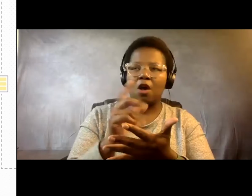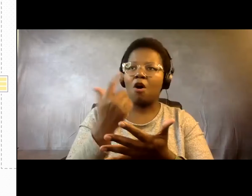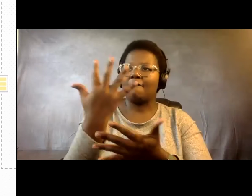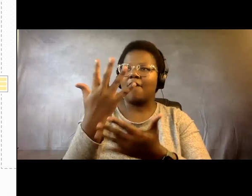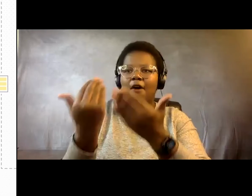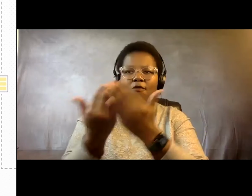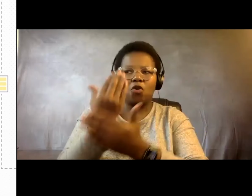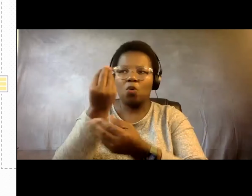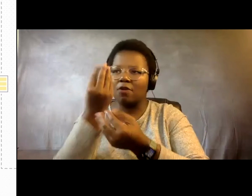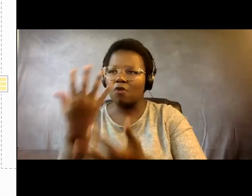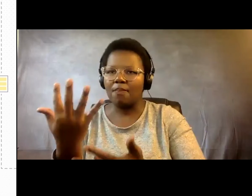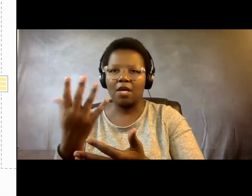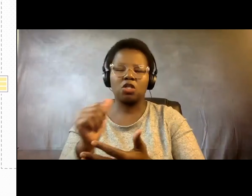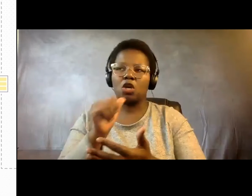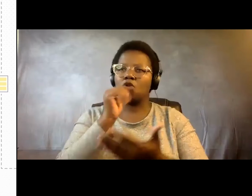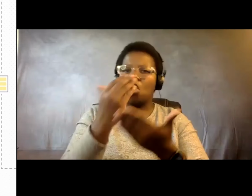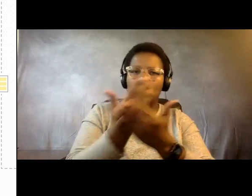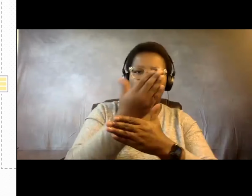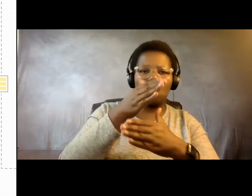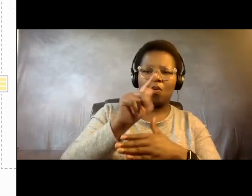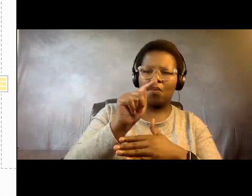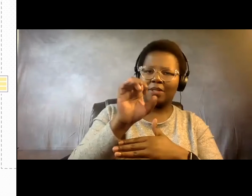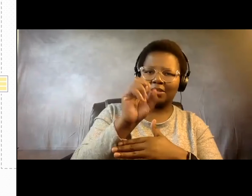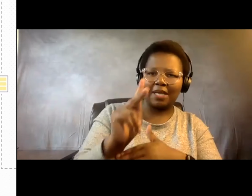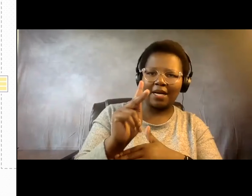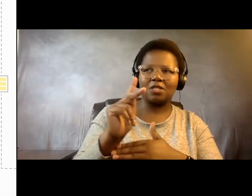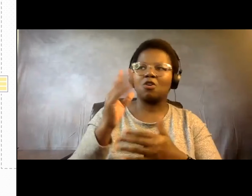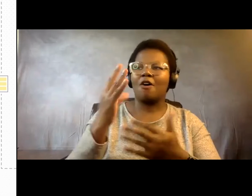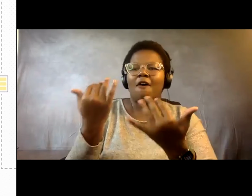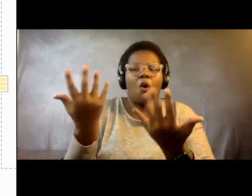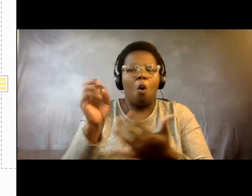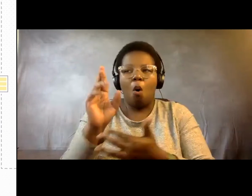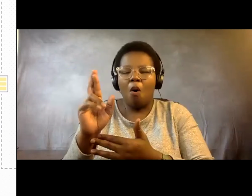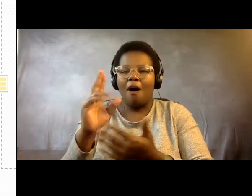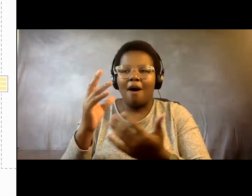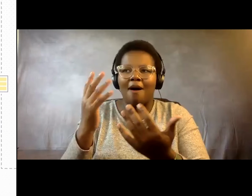no new tasks in my tasks, five new tasks in my task, depending on the situation.